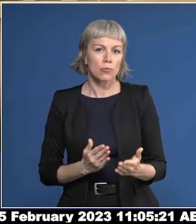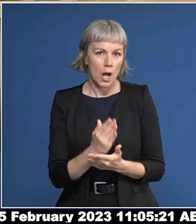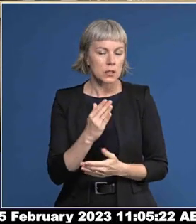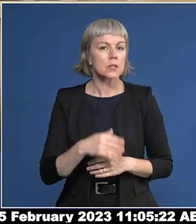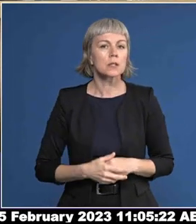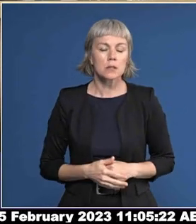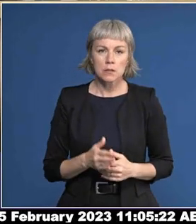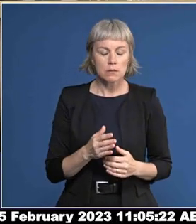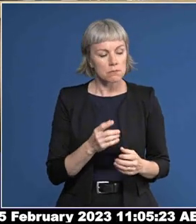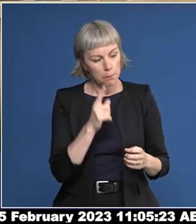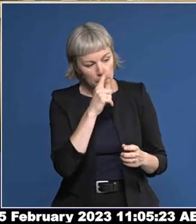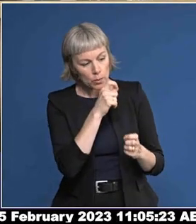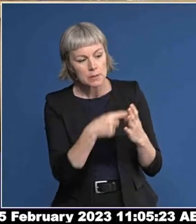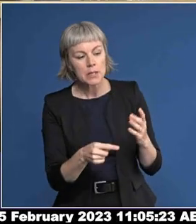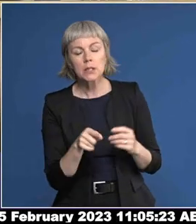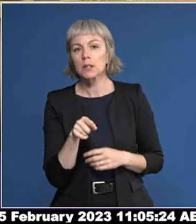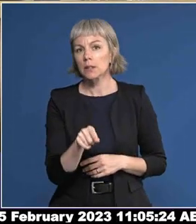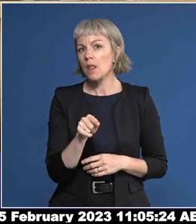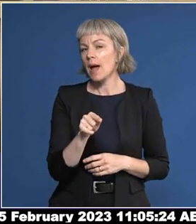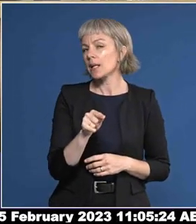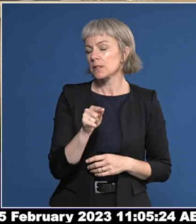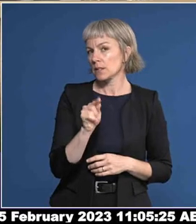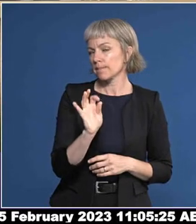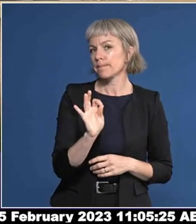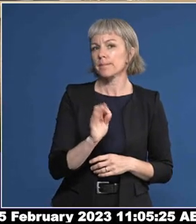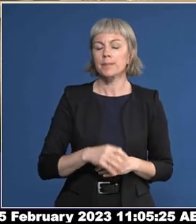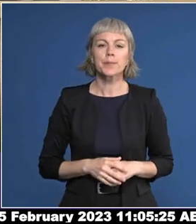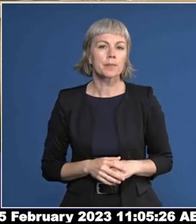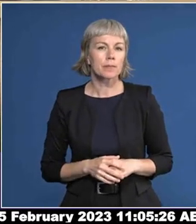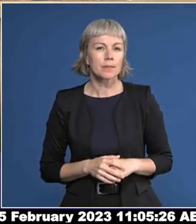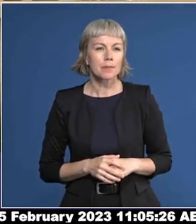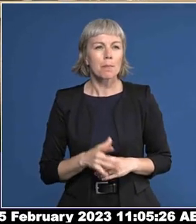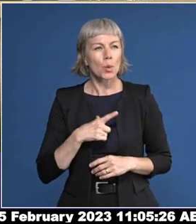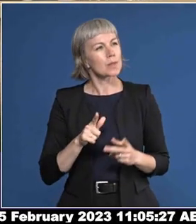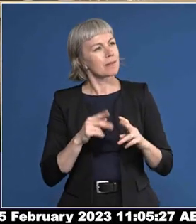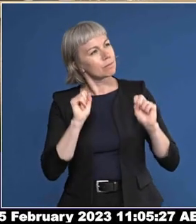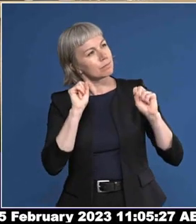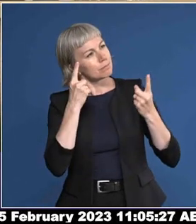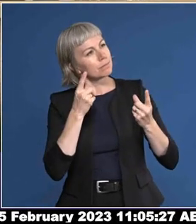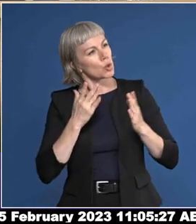disability, then that gives you the avenue to do the right thing most of the time, all